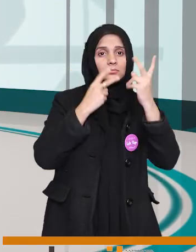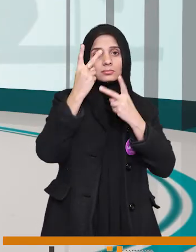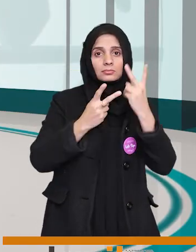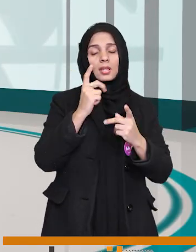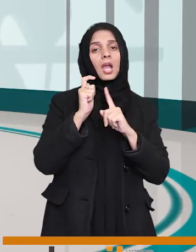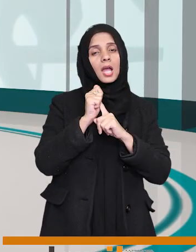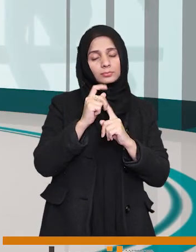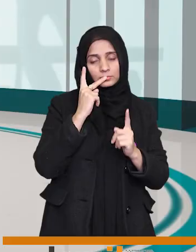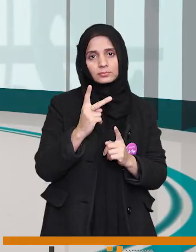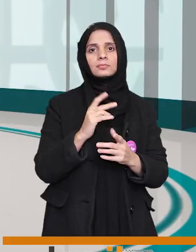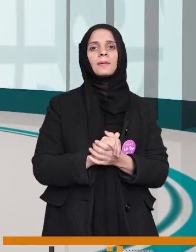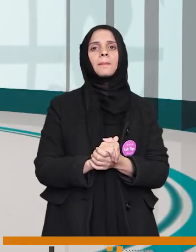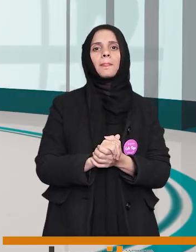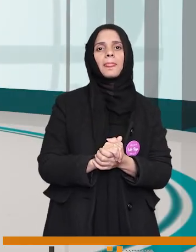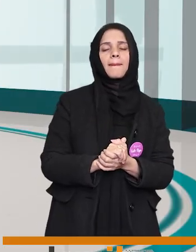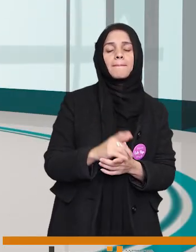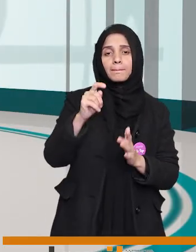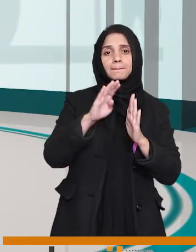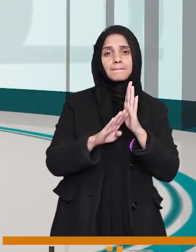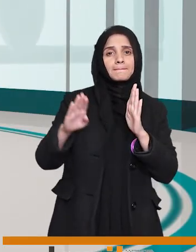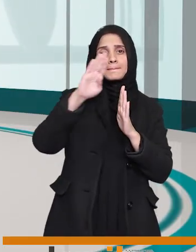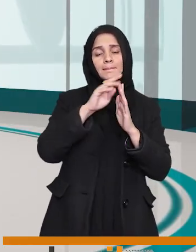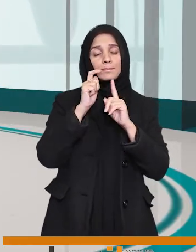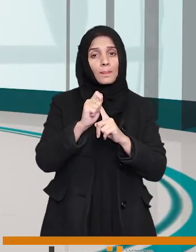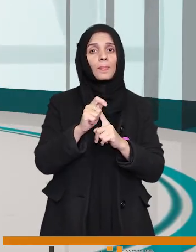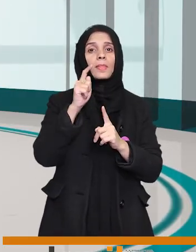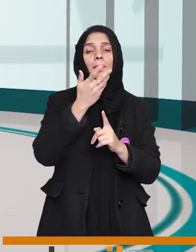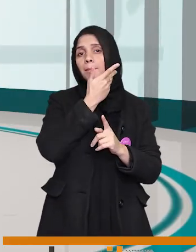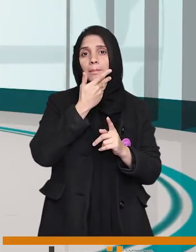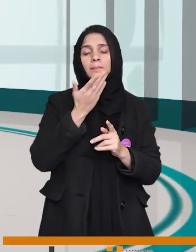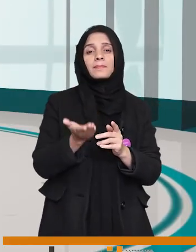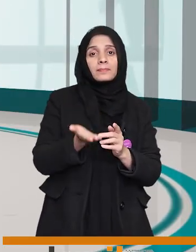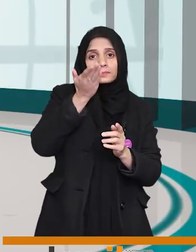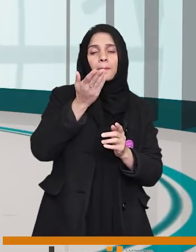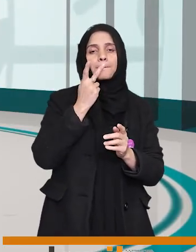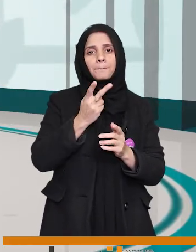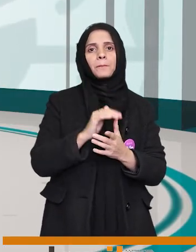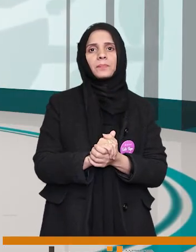and most importantly you have to become a little bit you know a psychiatrist to figure out